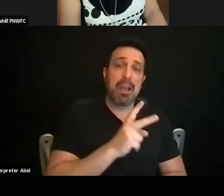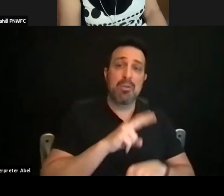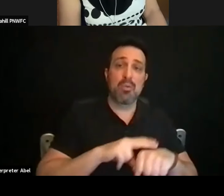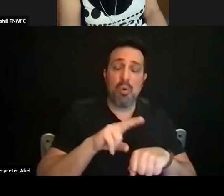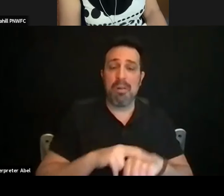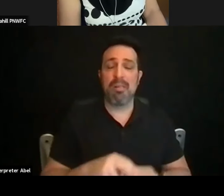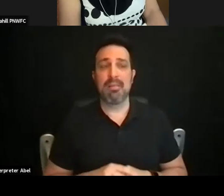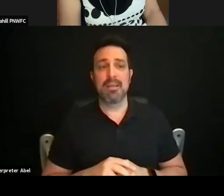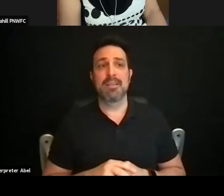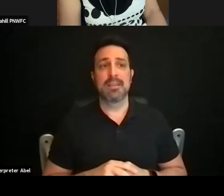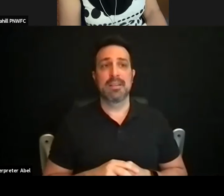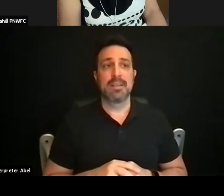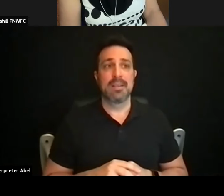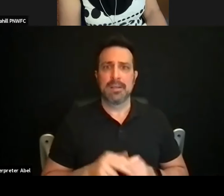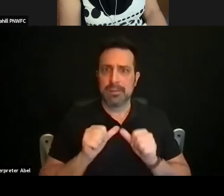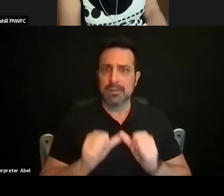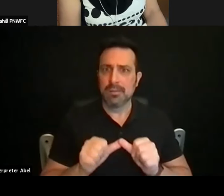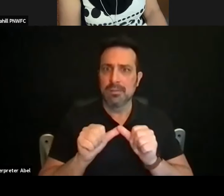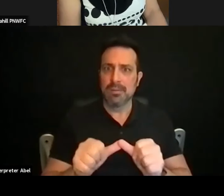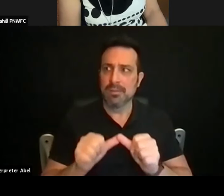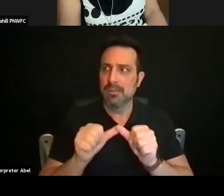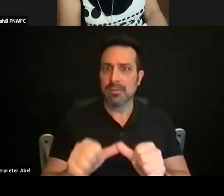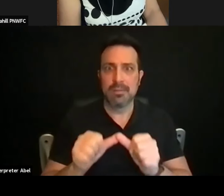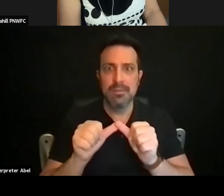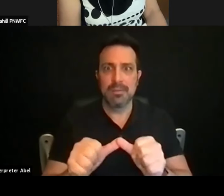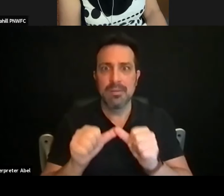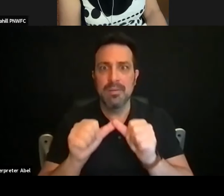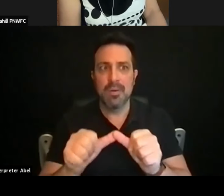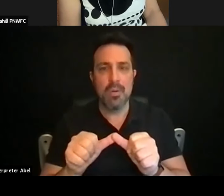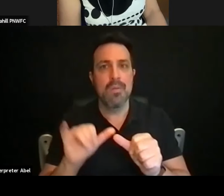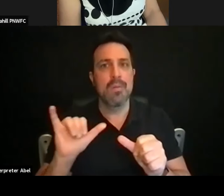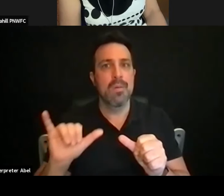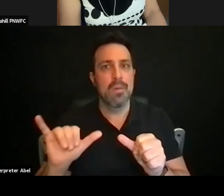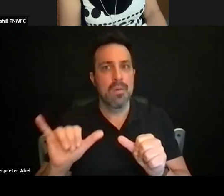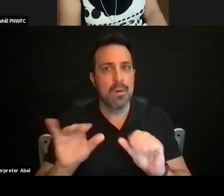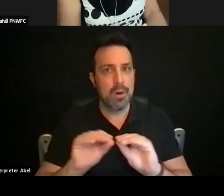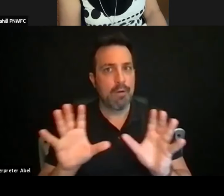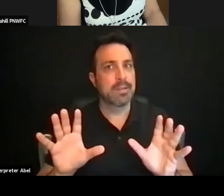ACLU. I'm going to stand in the way of people by the time all the protesting was done, I'm going to be done and we're just going to